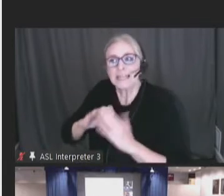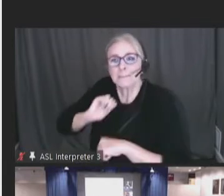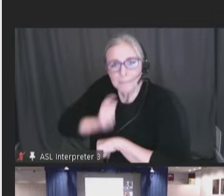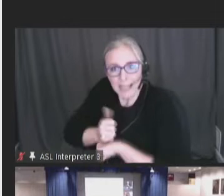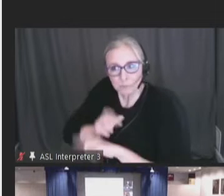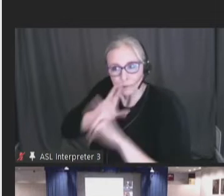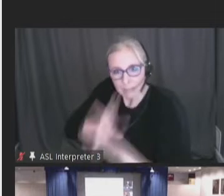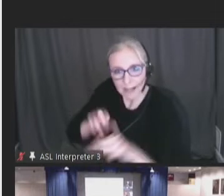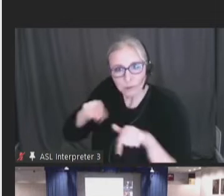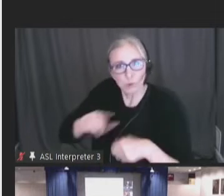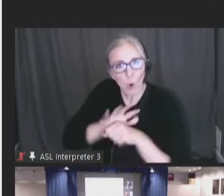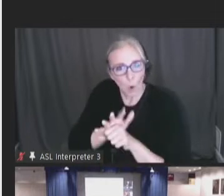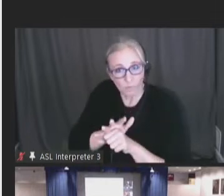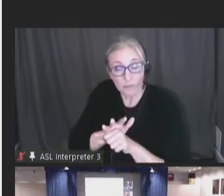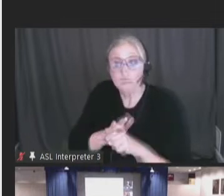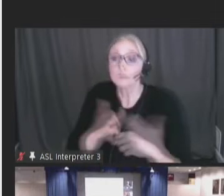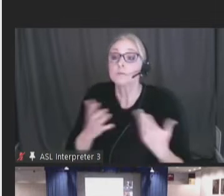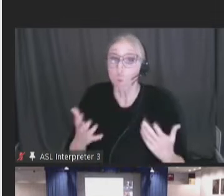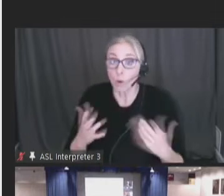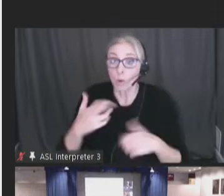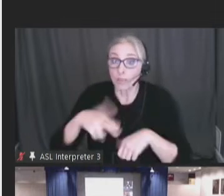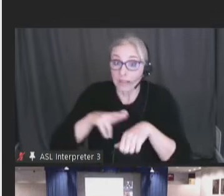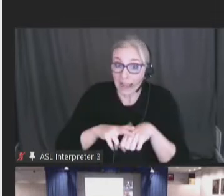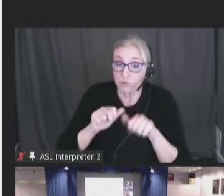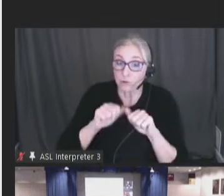And so, much of what the National Association has been able to do